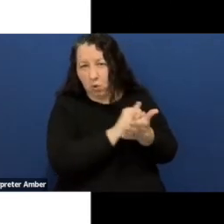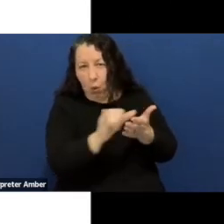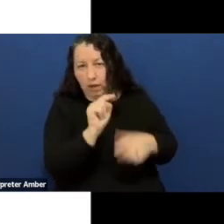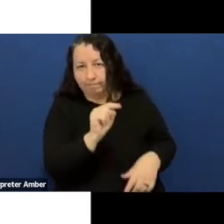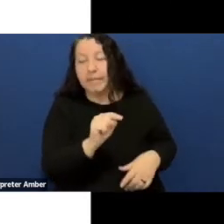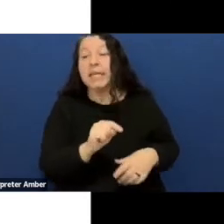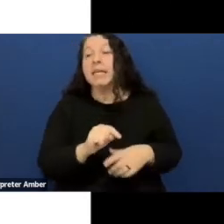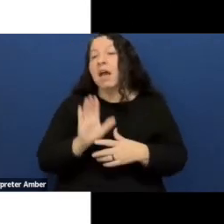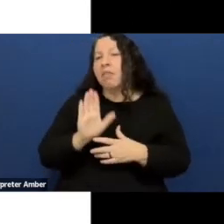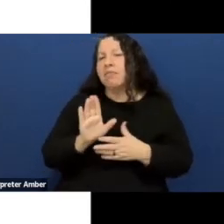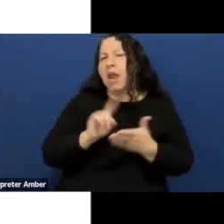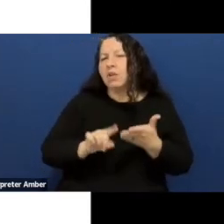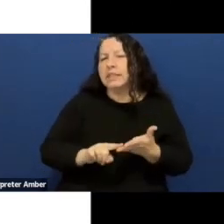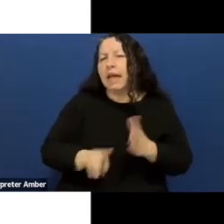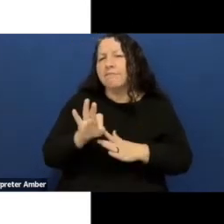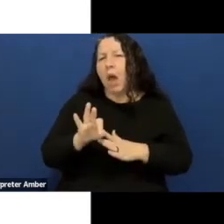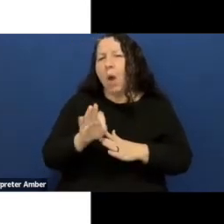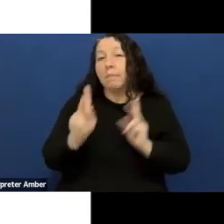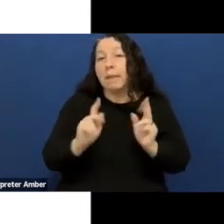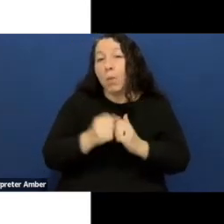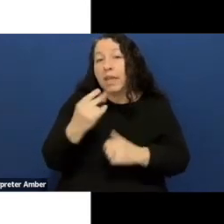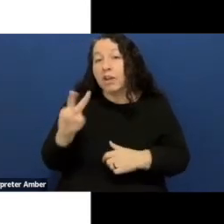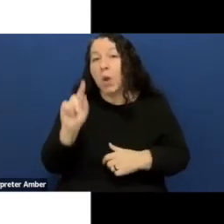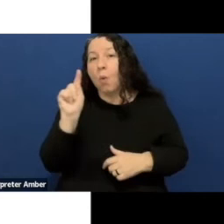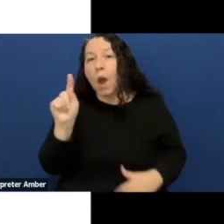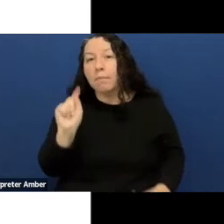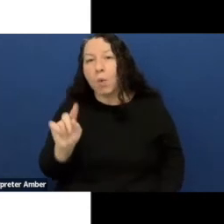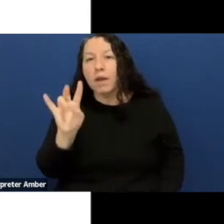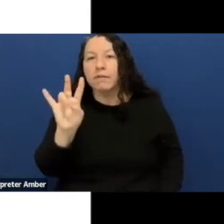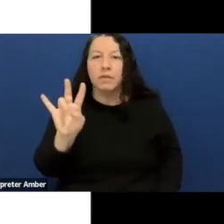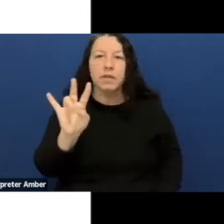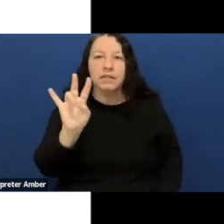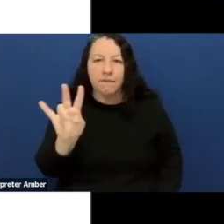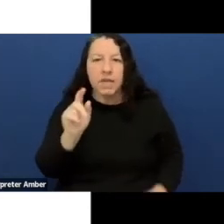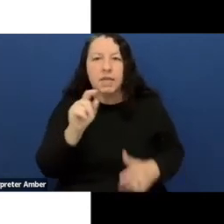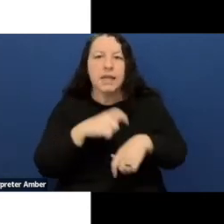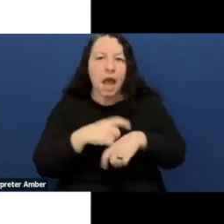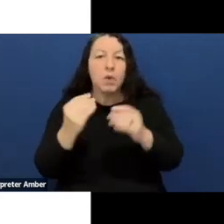who went to the emergency room with COVID in New York, and they found in the study that